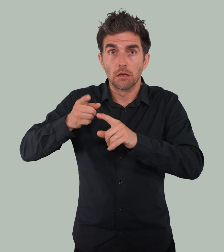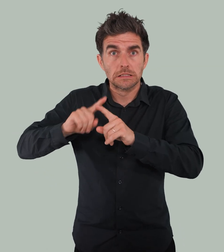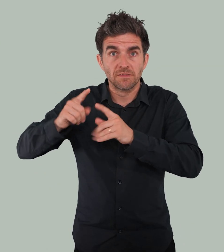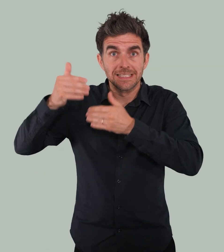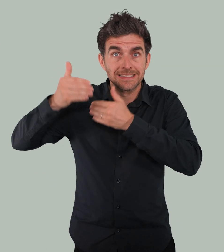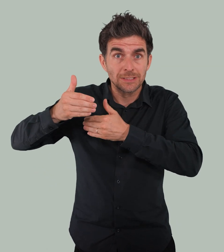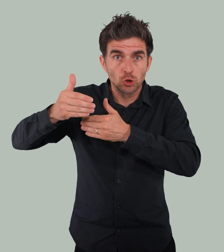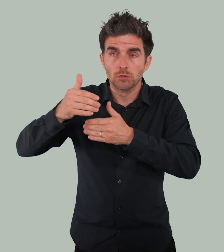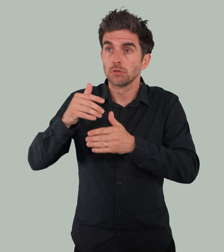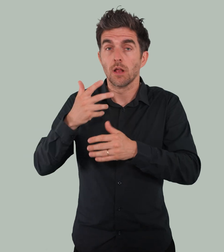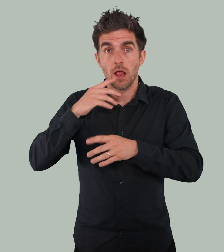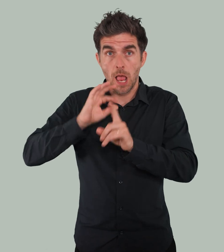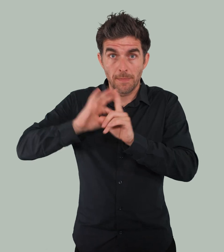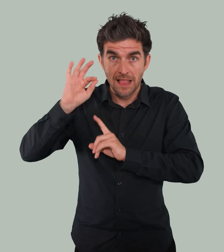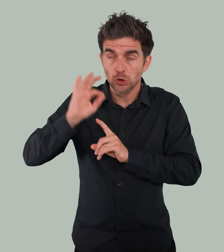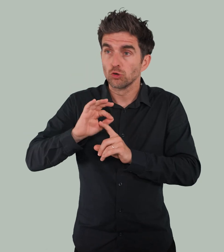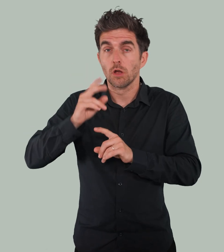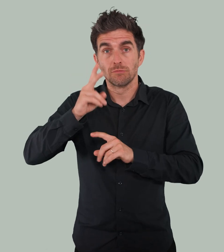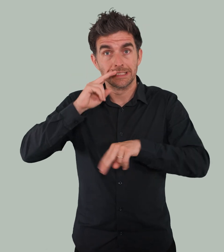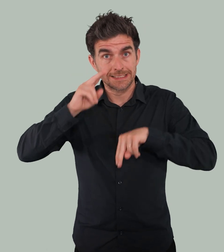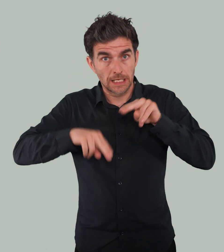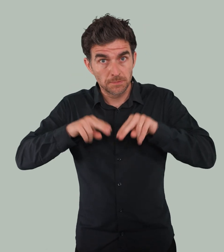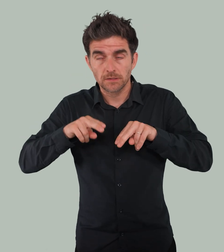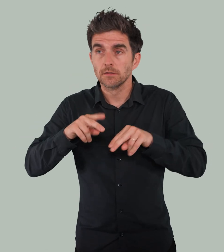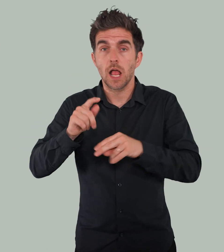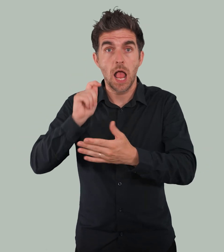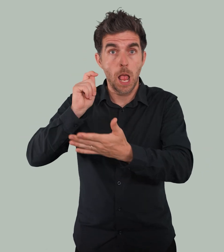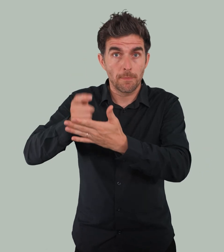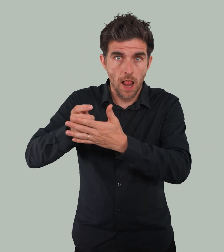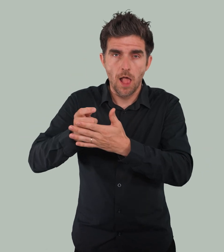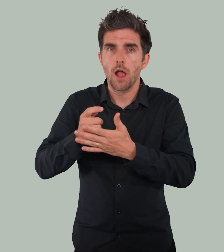Interactions across multiple stages, including applications, reassessments, and appeals,